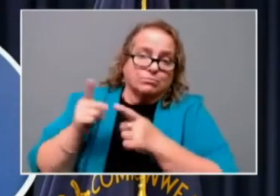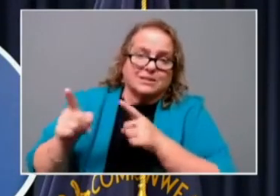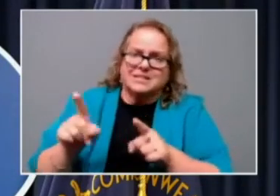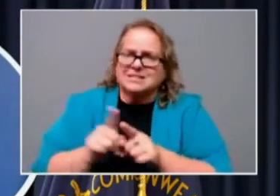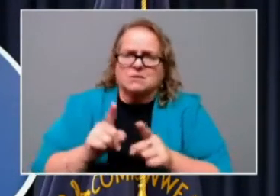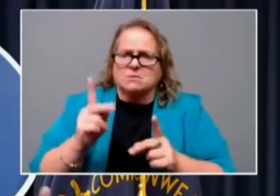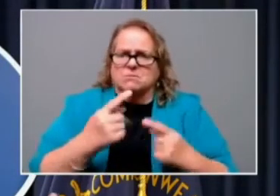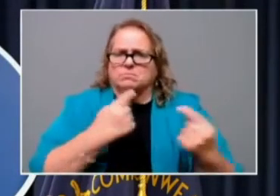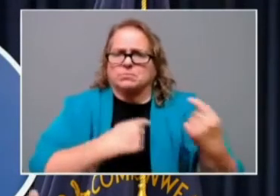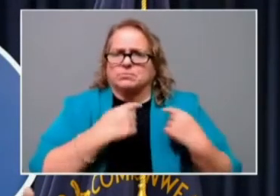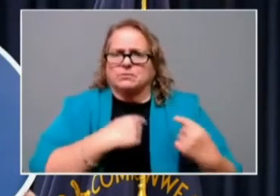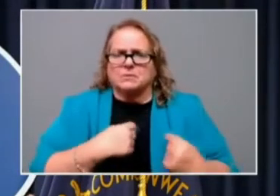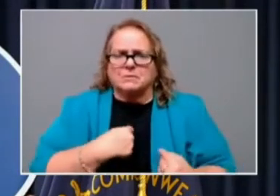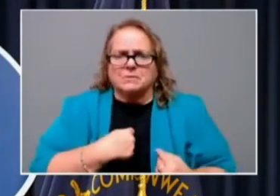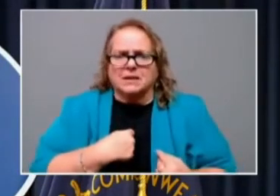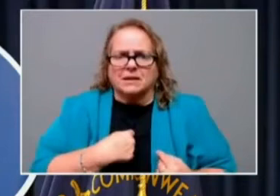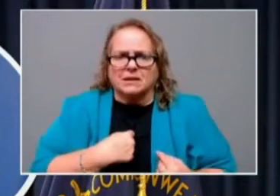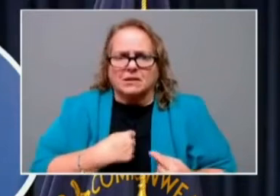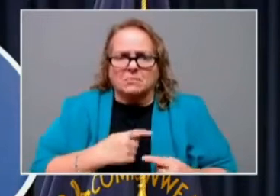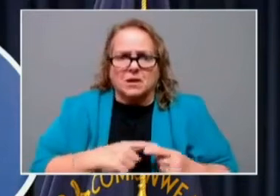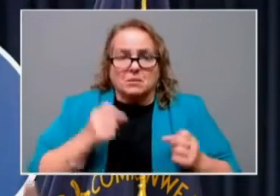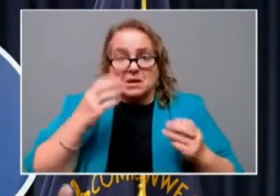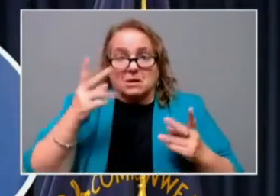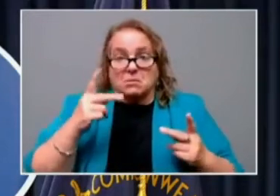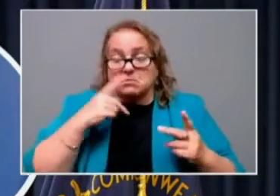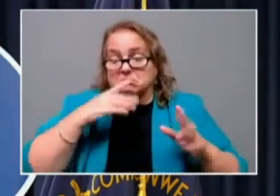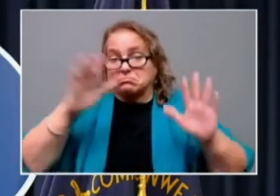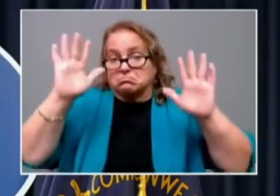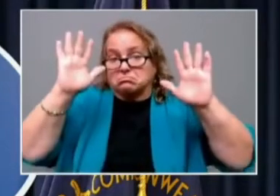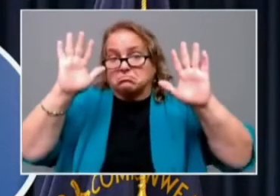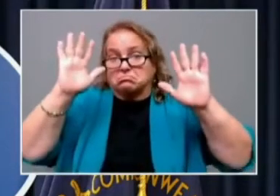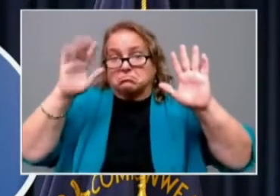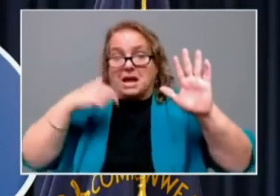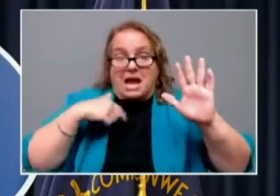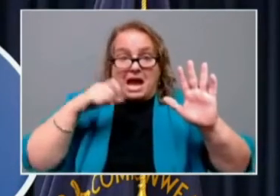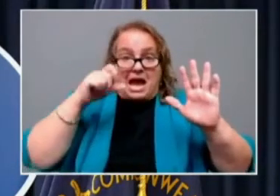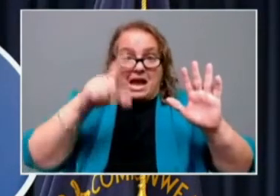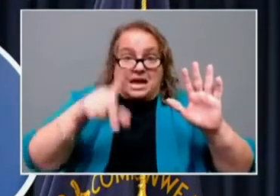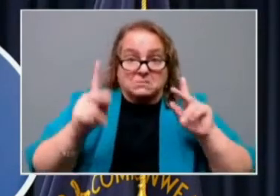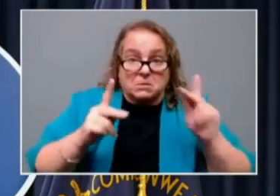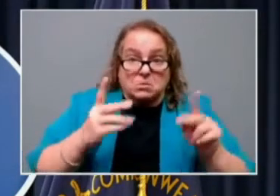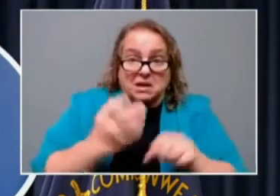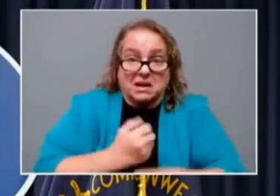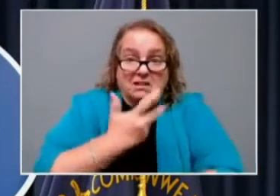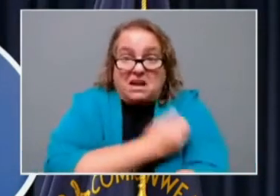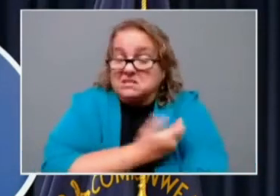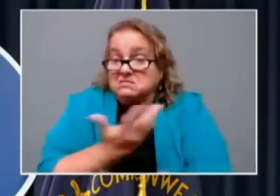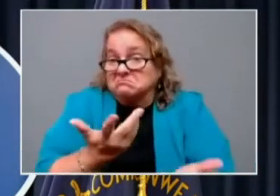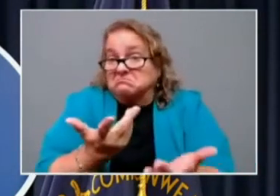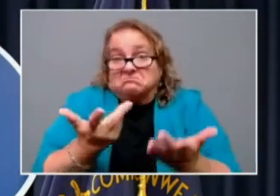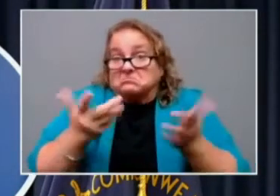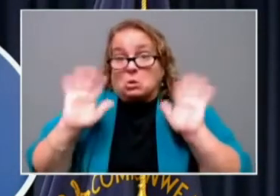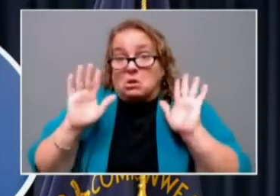the sidelines, throwing up their hands saying, well, I asked people to get vaccinated and there's not much more I can do. I think we at least ought to